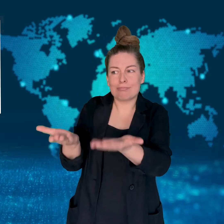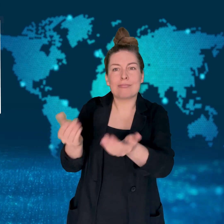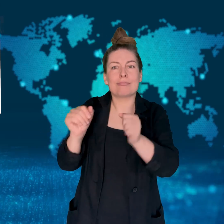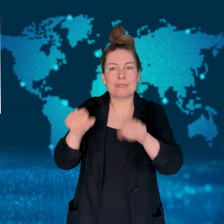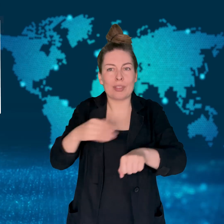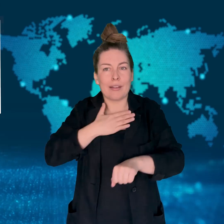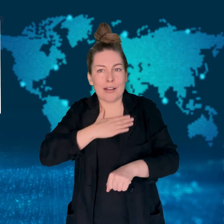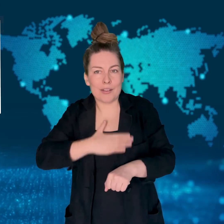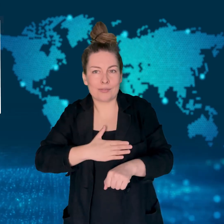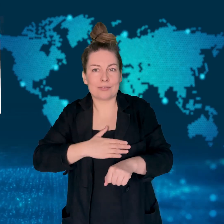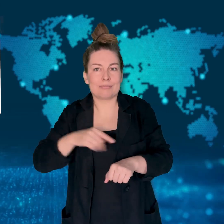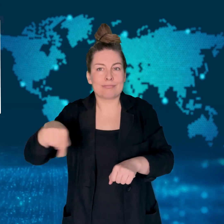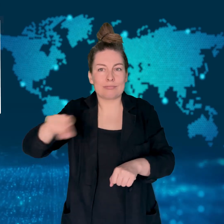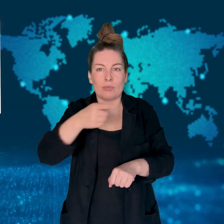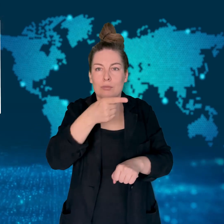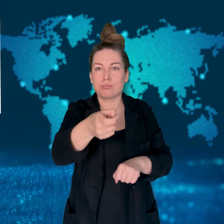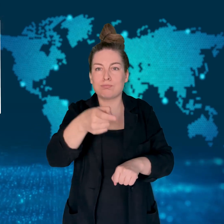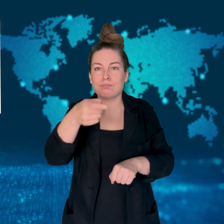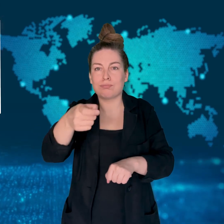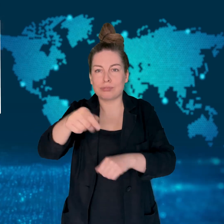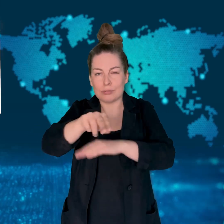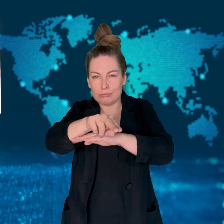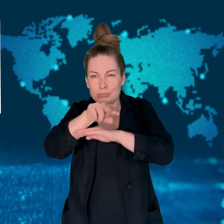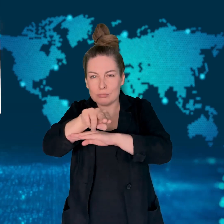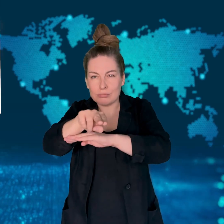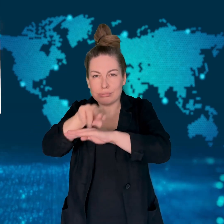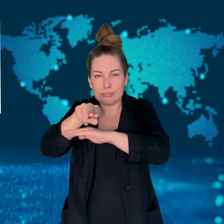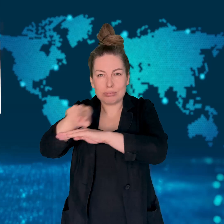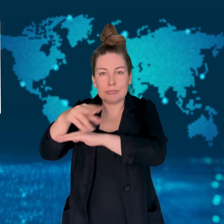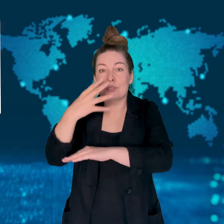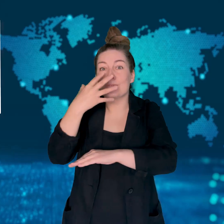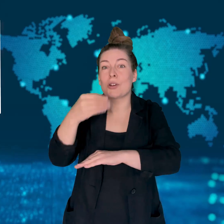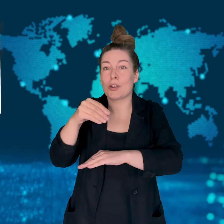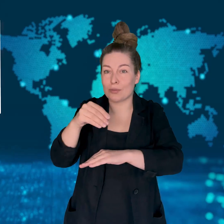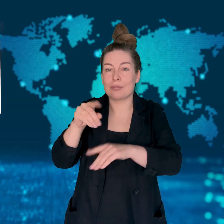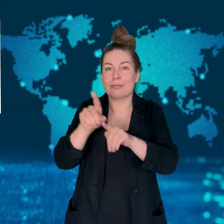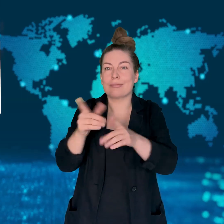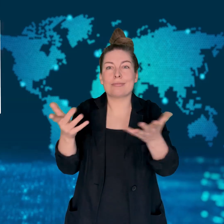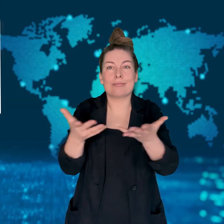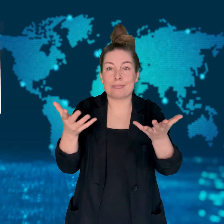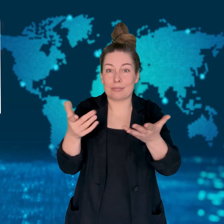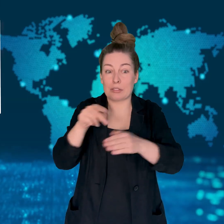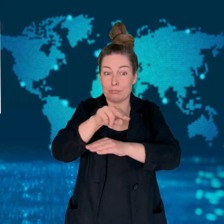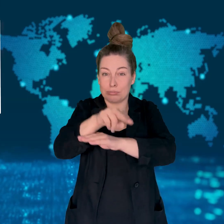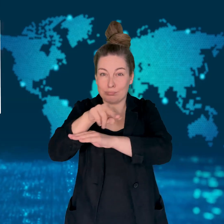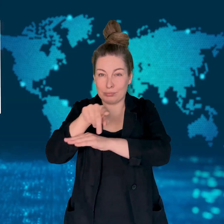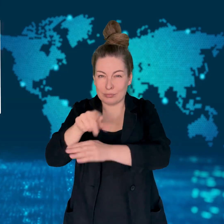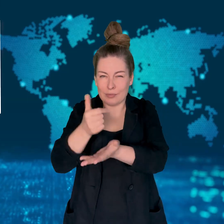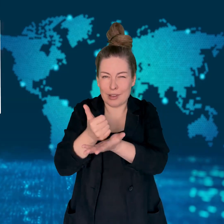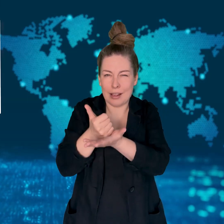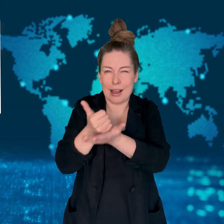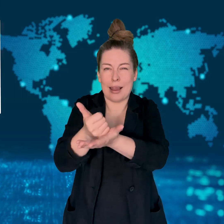Last year, Swiss authorities had helped the issue by relaxing hunting rules